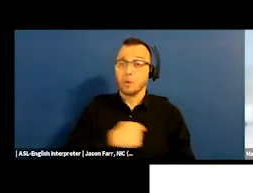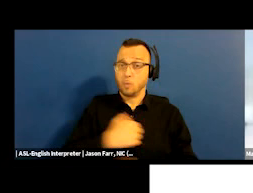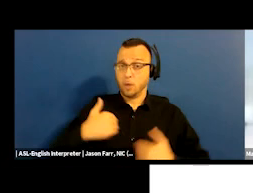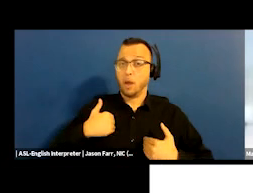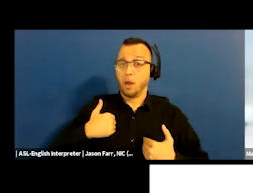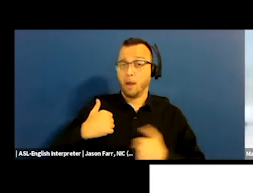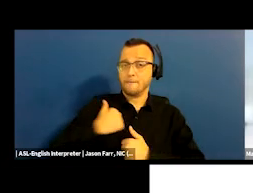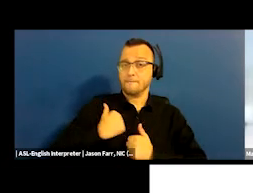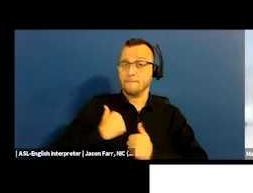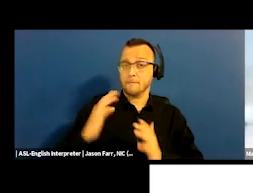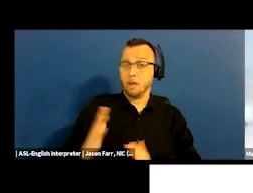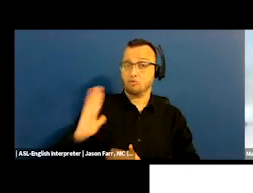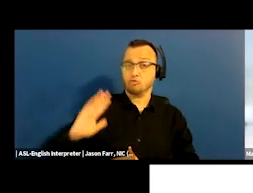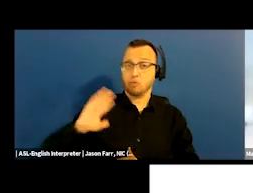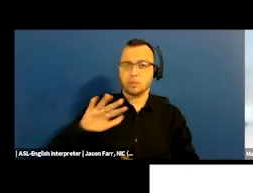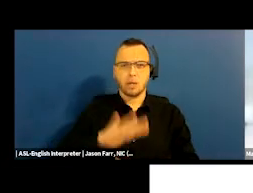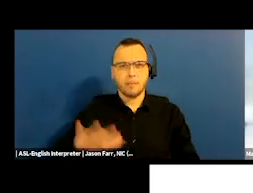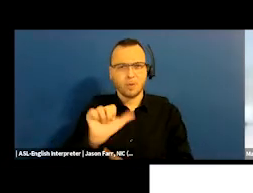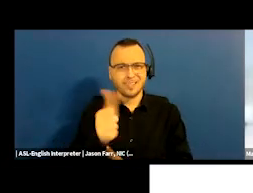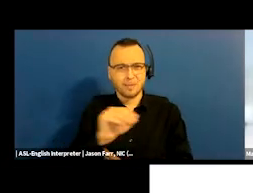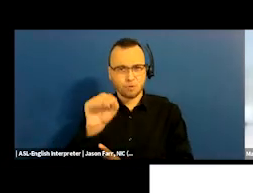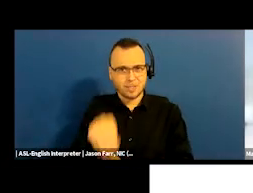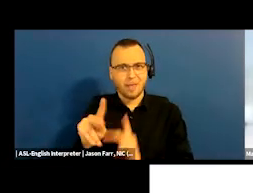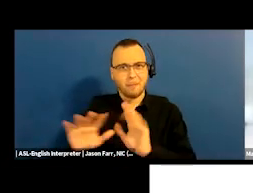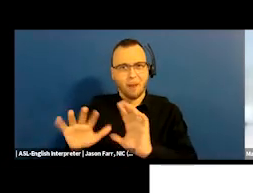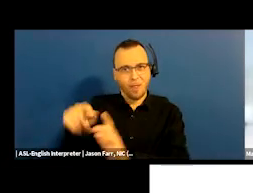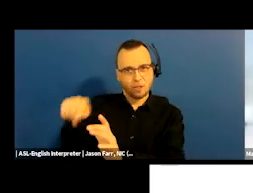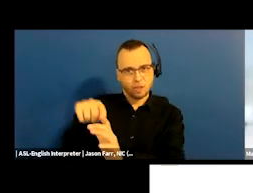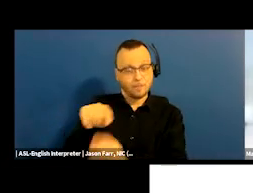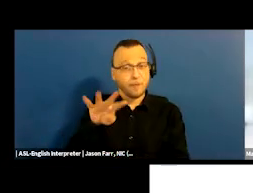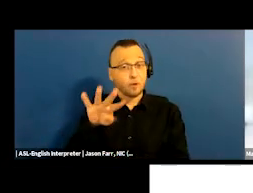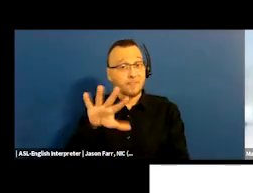to experience trauma than the children